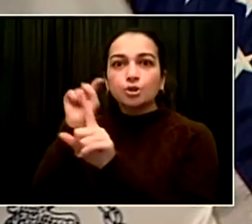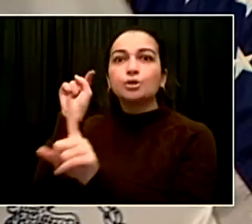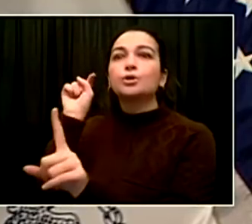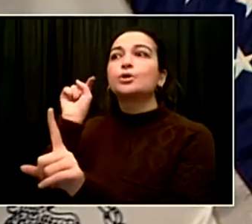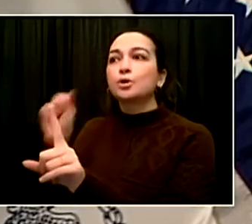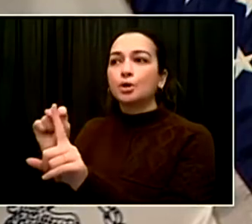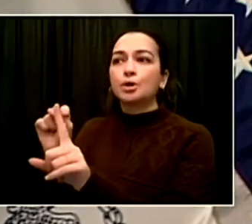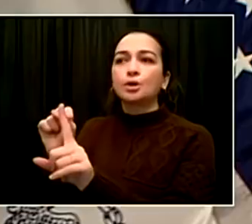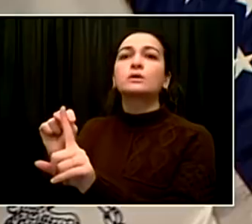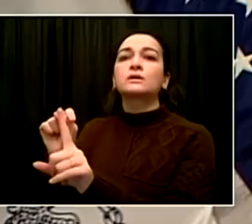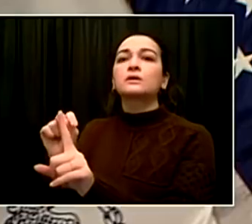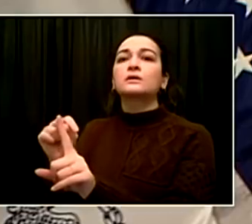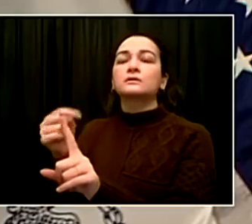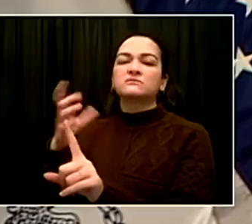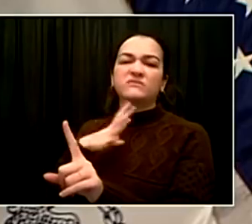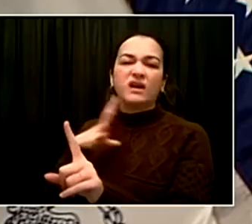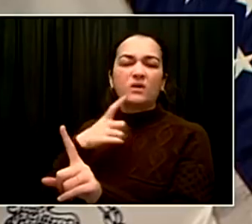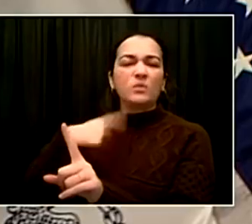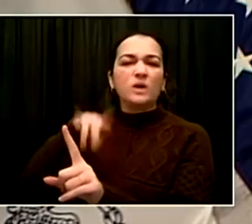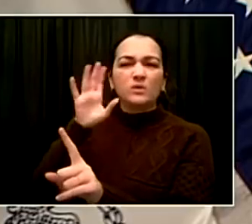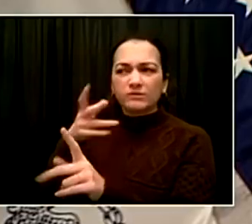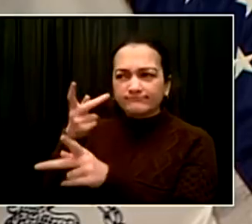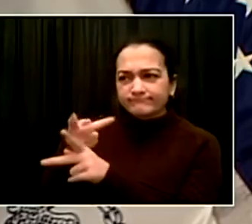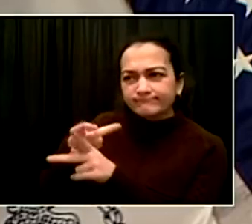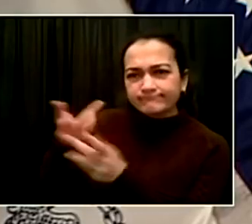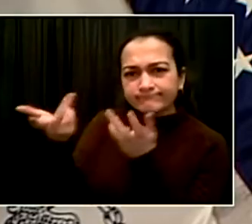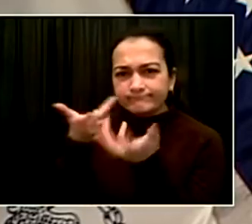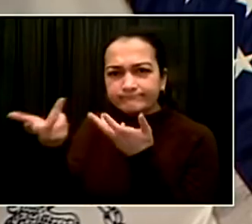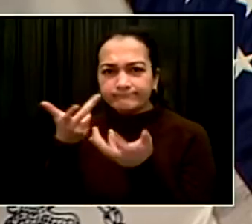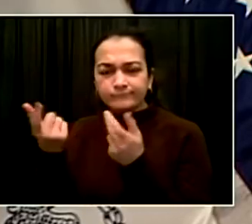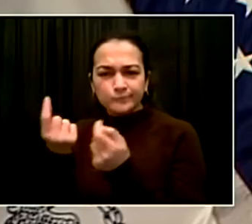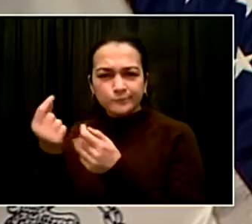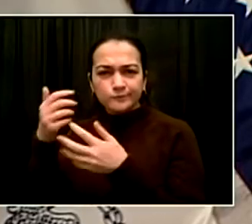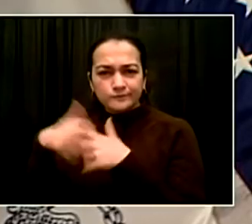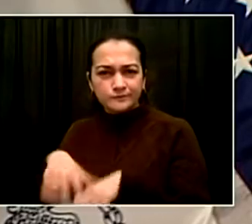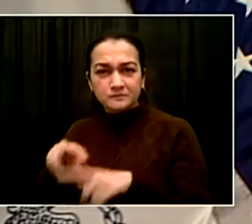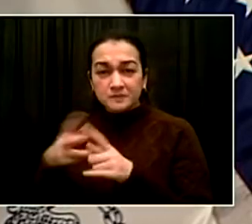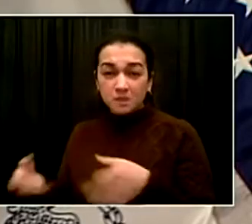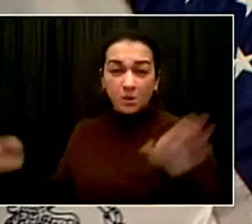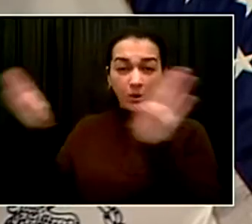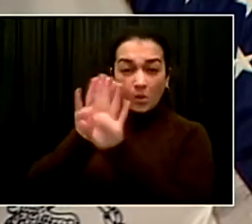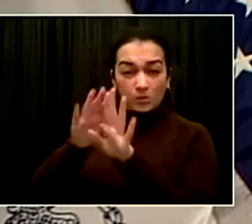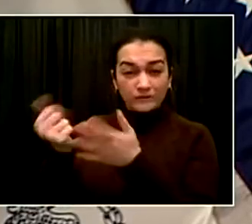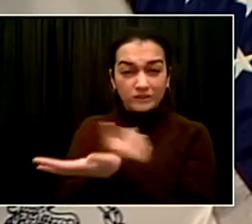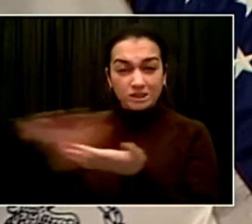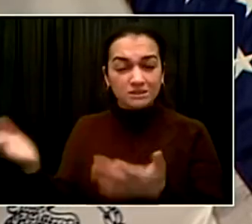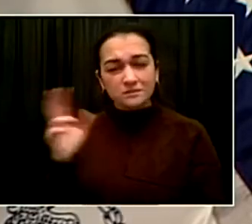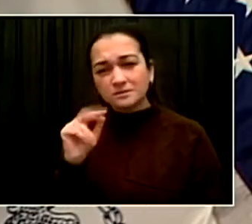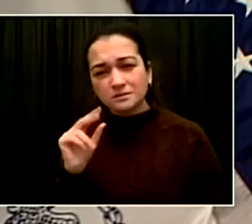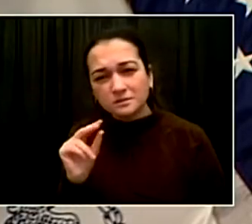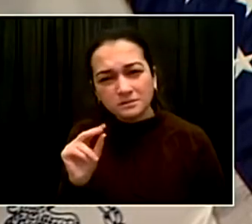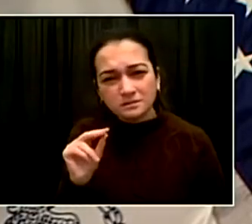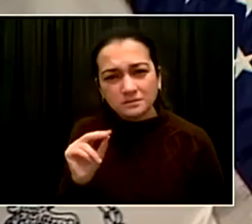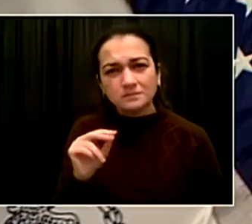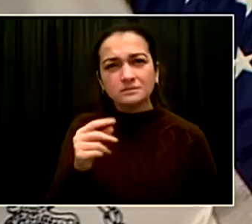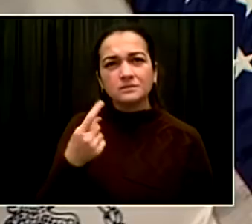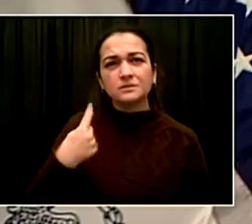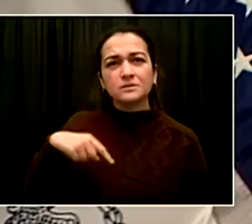THE ABILITY TO HANDLE THIS SITUATION WELL. BUT CLEARLY, IF THERE IS ANY SITUATION IN THE OFFICE, WE WILL DEAL WITH IT. I WILL RESPECTFULLY SAY THERE HAS BEEN A LOT OF INFORMATION PROVIDED.